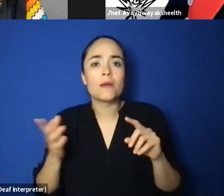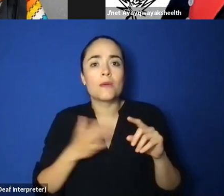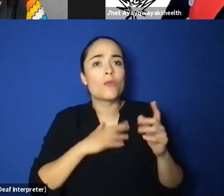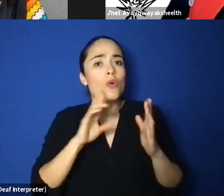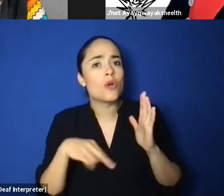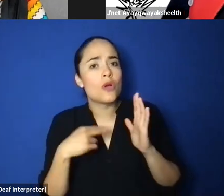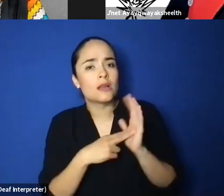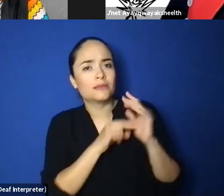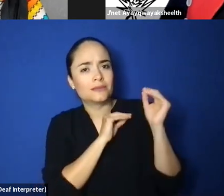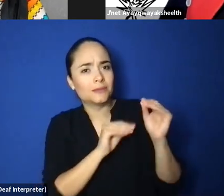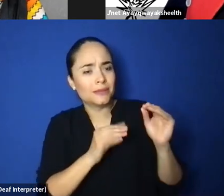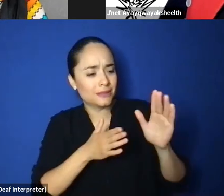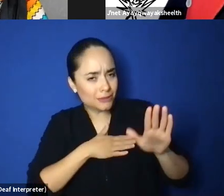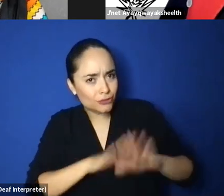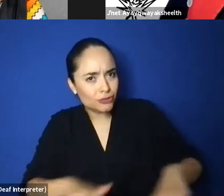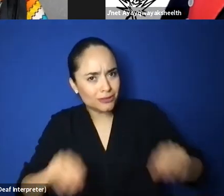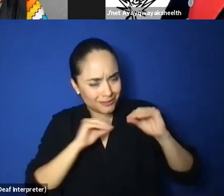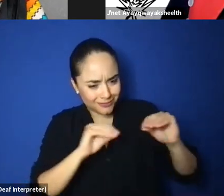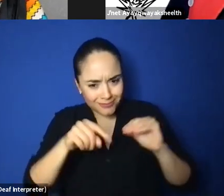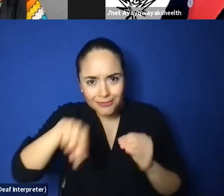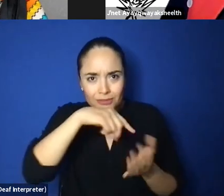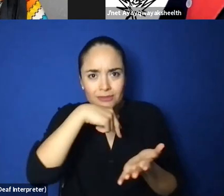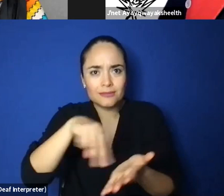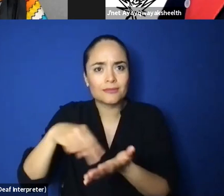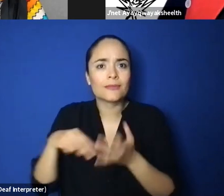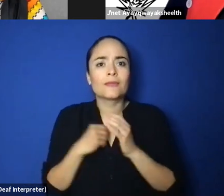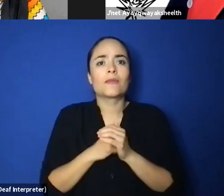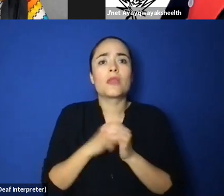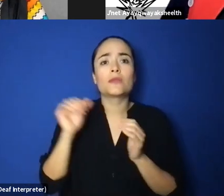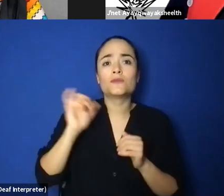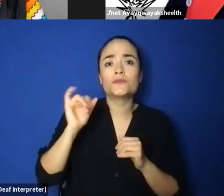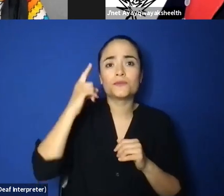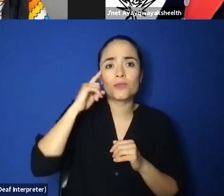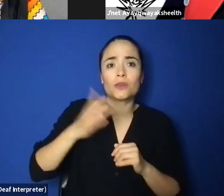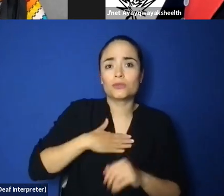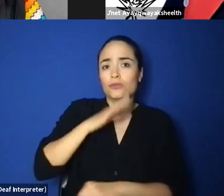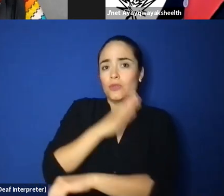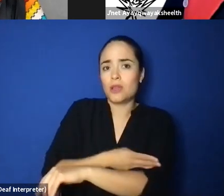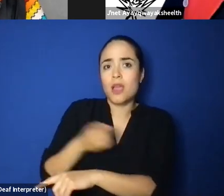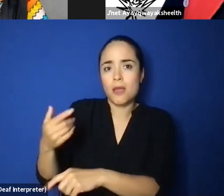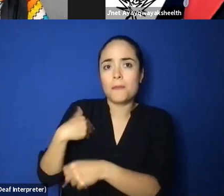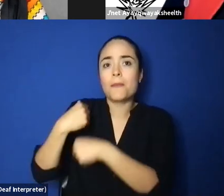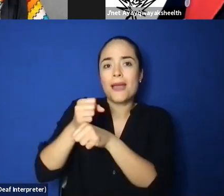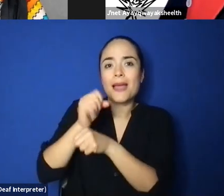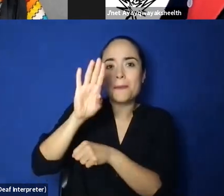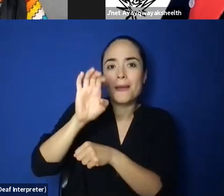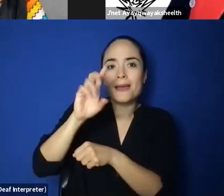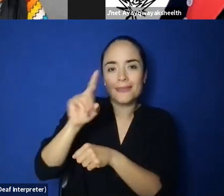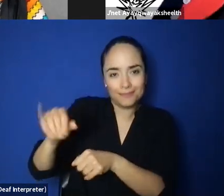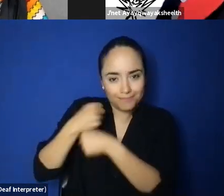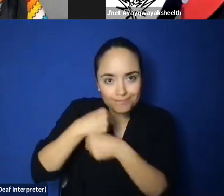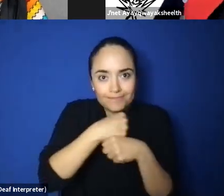dance. I bead for them too, my daughters, so they all have outfits, and whether they want to or not,